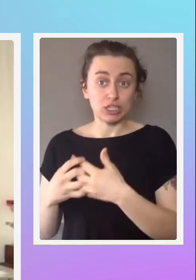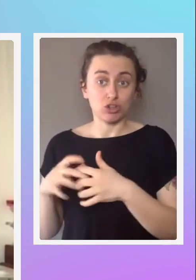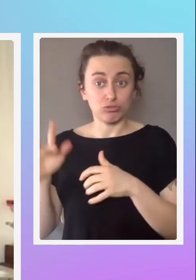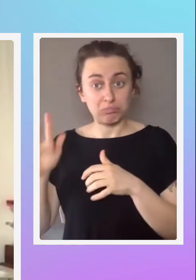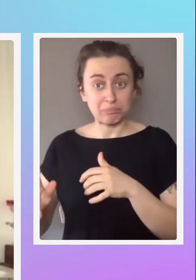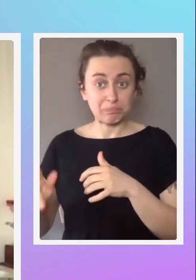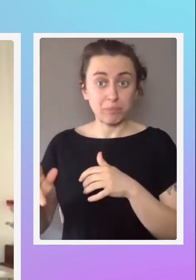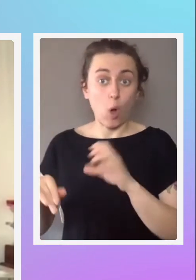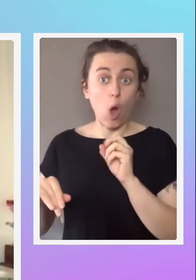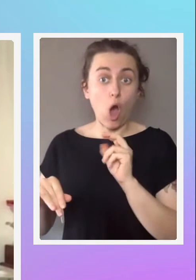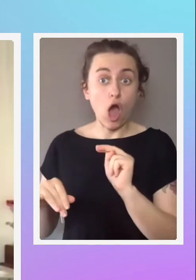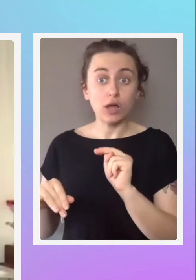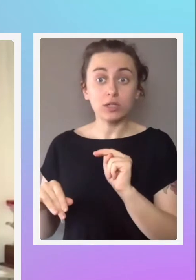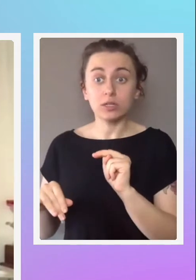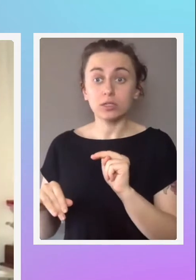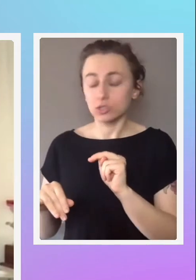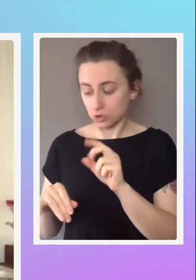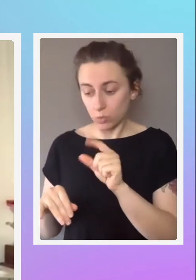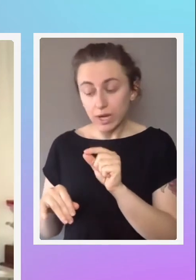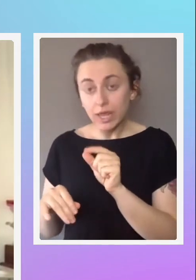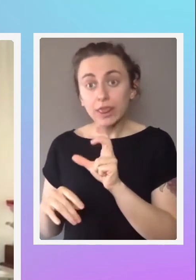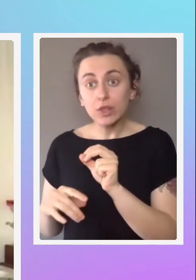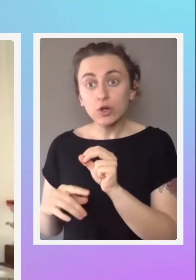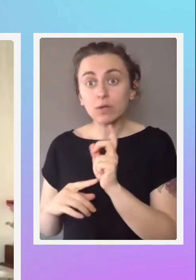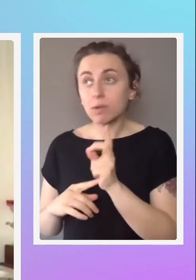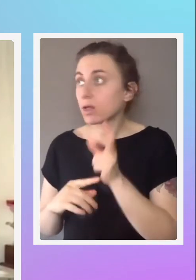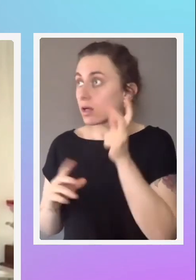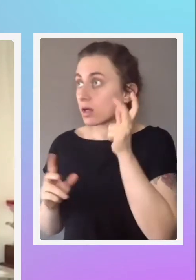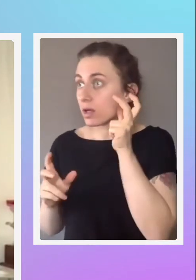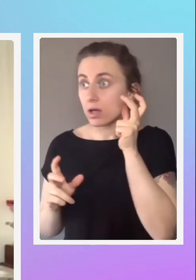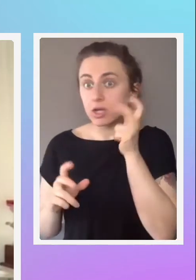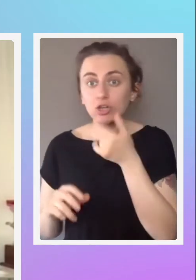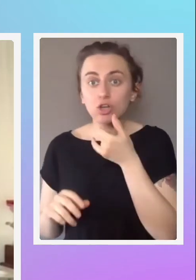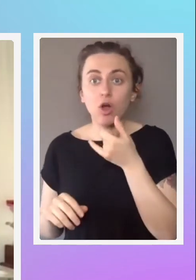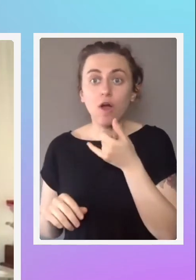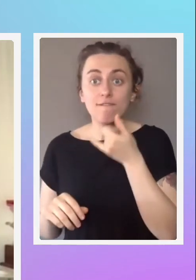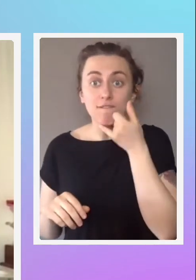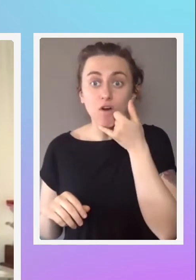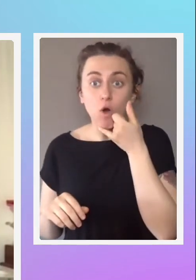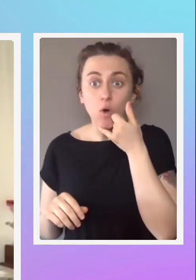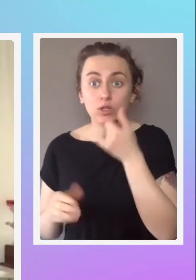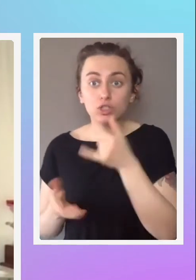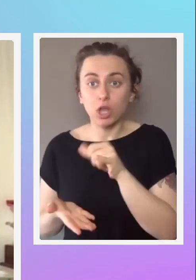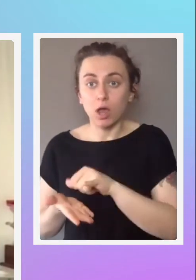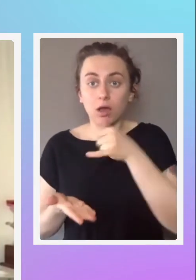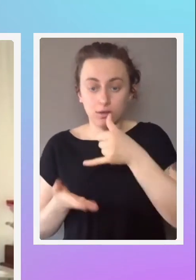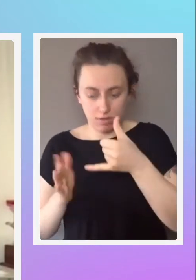she picked up the phone and called me we've been married for 30 years at that point and we had not been able to use the telephone.